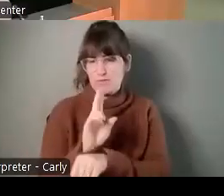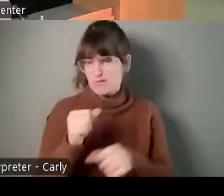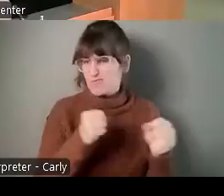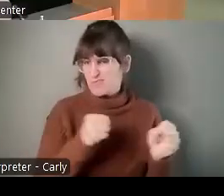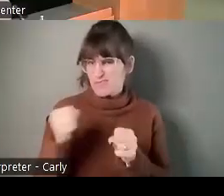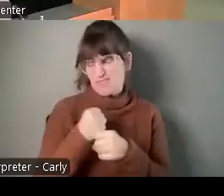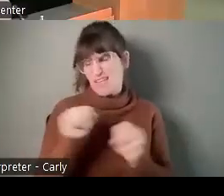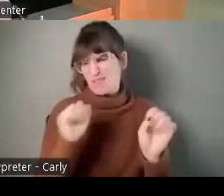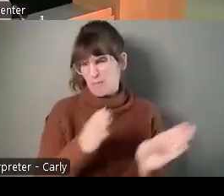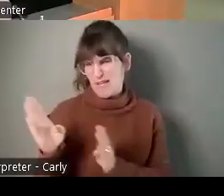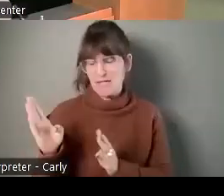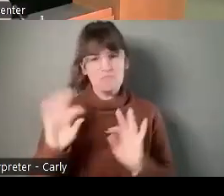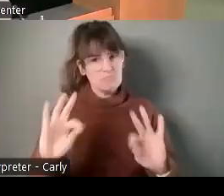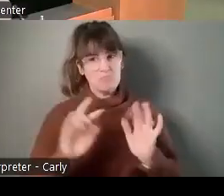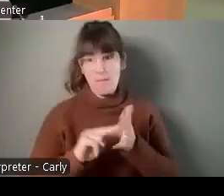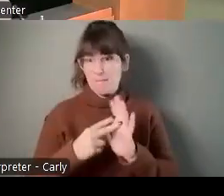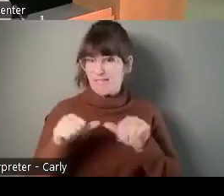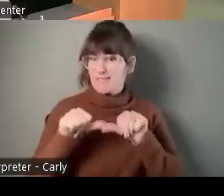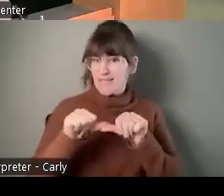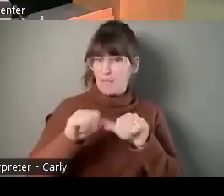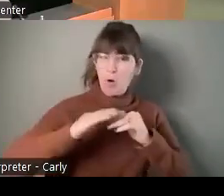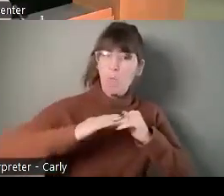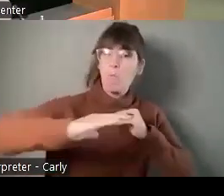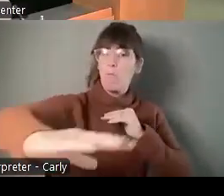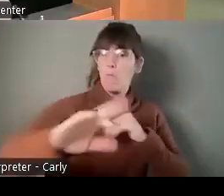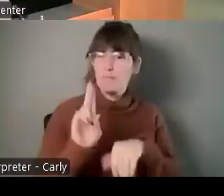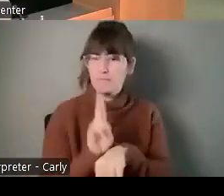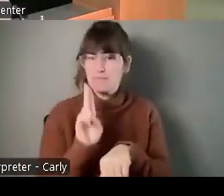it's pretty sustainable. We want to continue to look at three months, six months, 12 months,